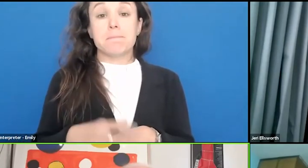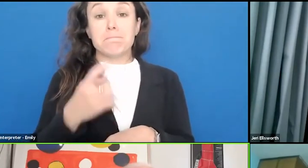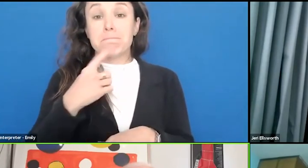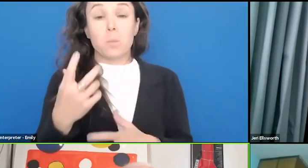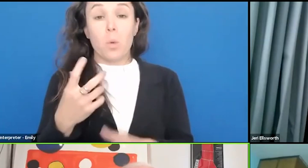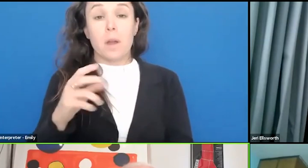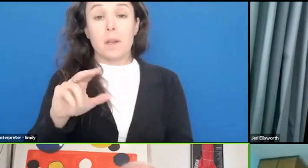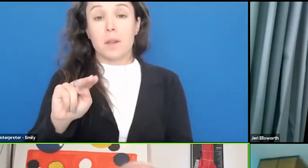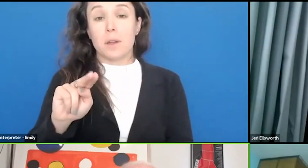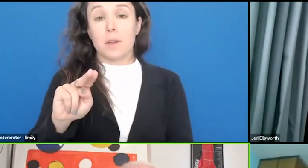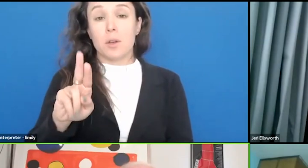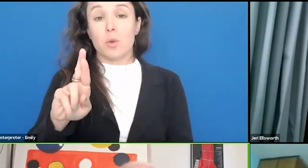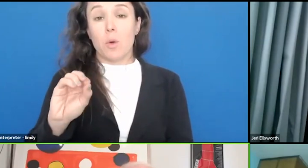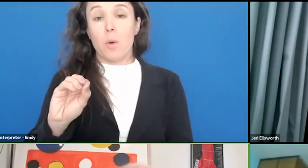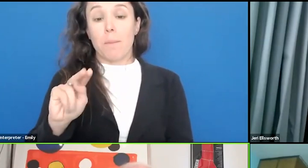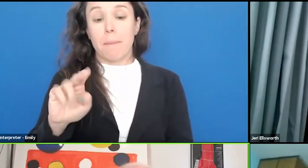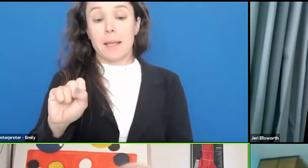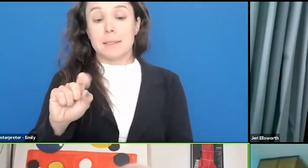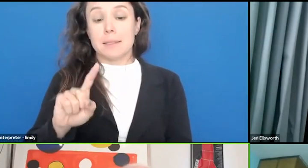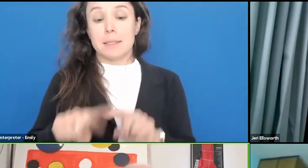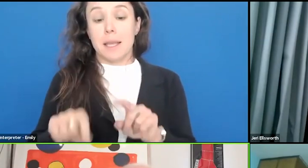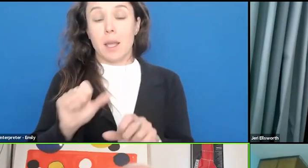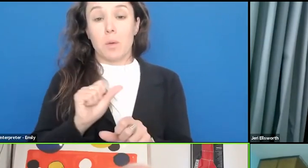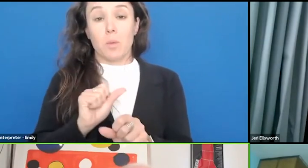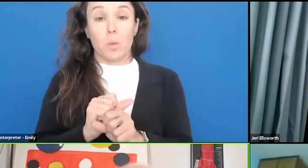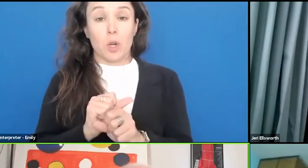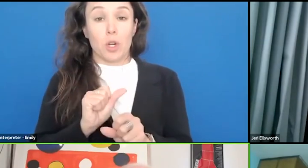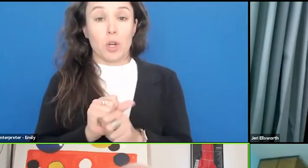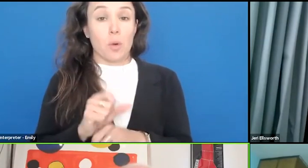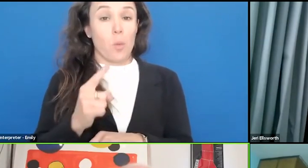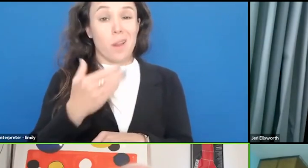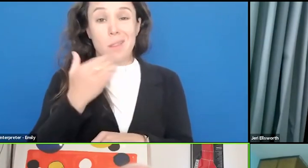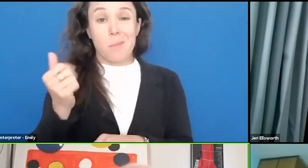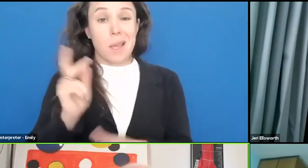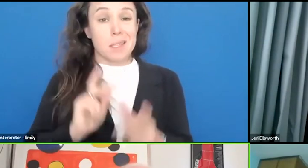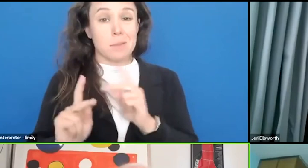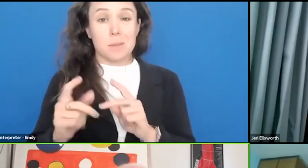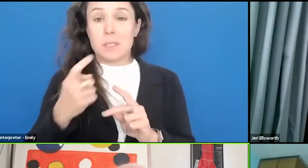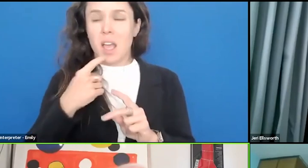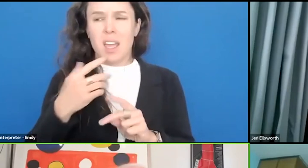can't work -- that when the best people in the field are saying it can't work, a whole bunch of